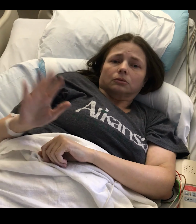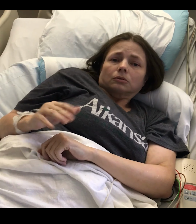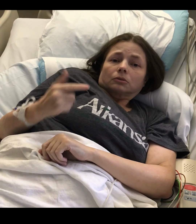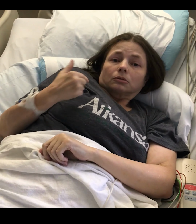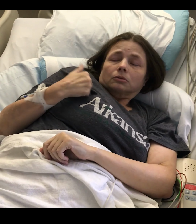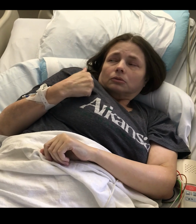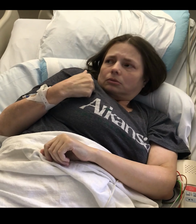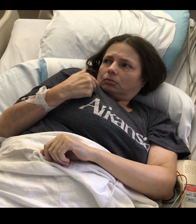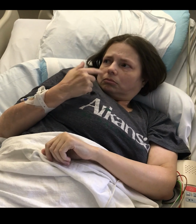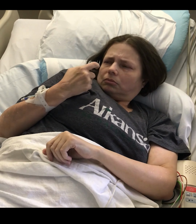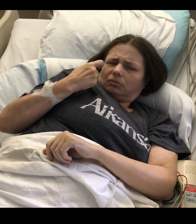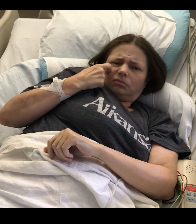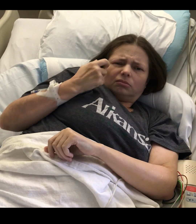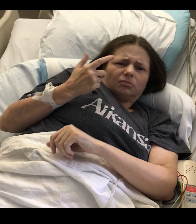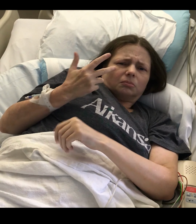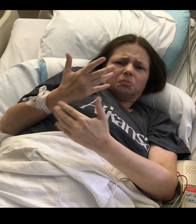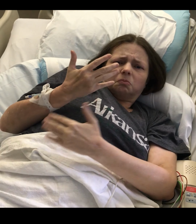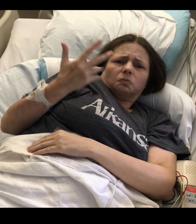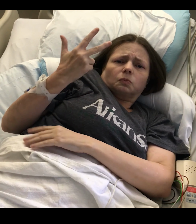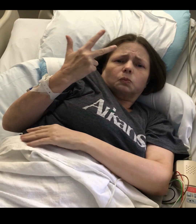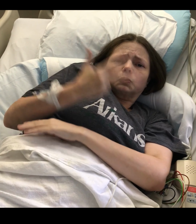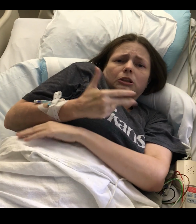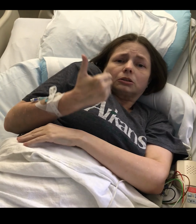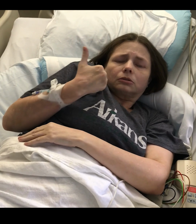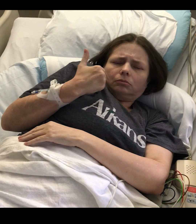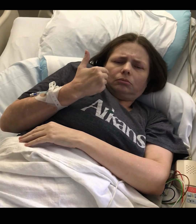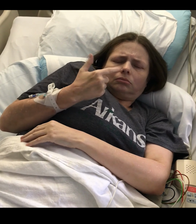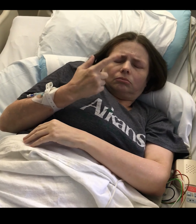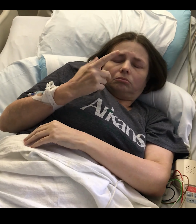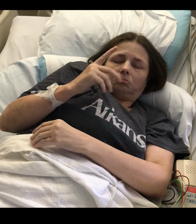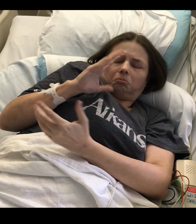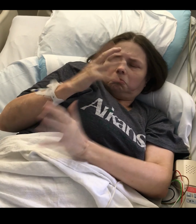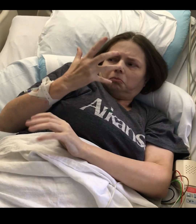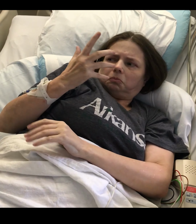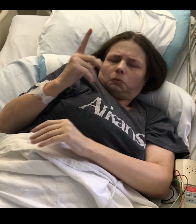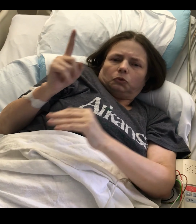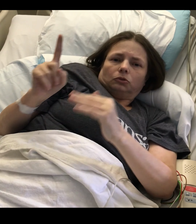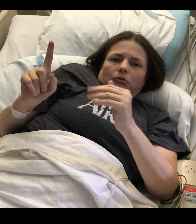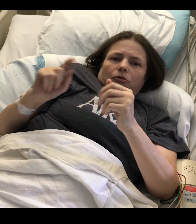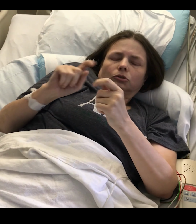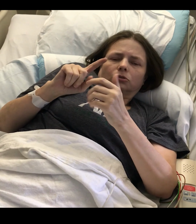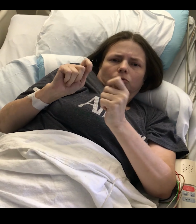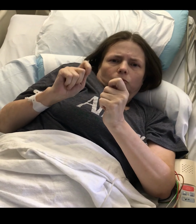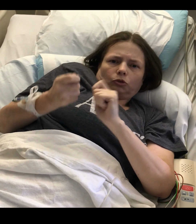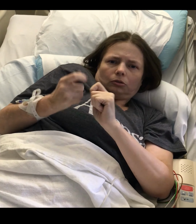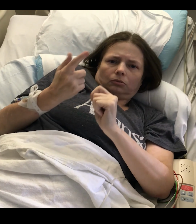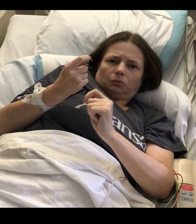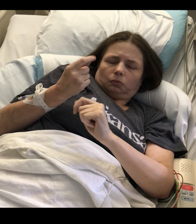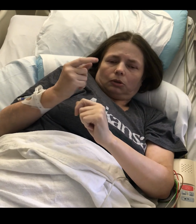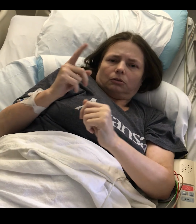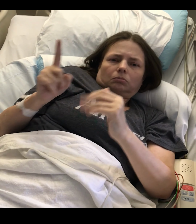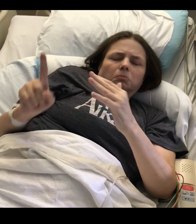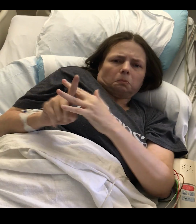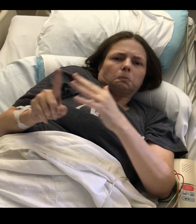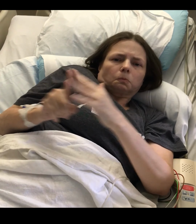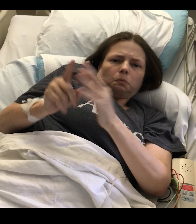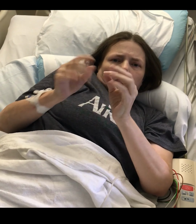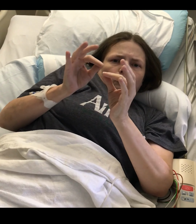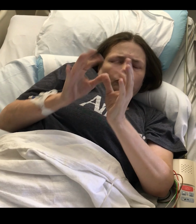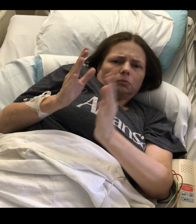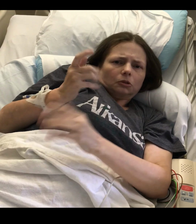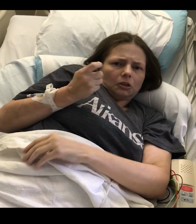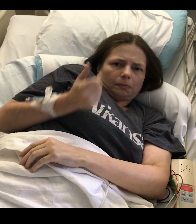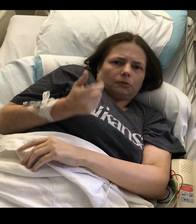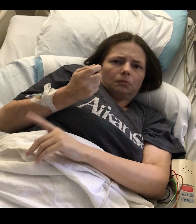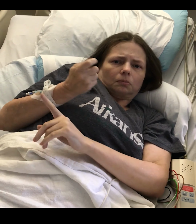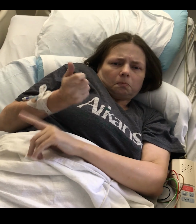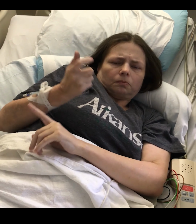Umm about three days ago, I was confused when they actually started to provide for my needs. Things had changed a little bit.